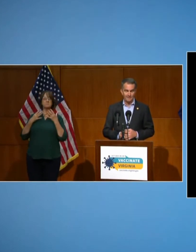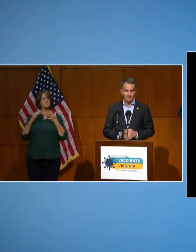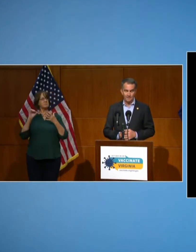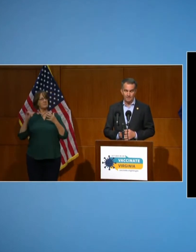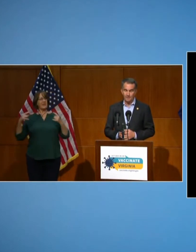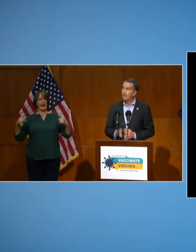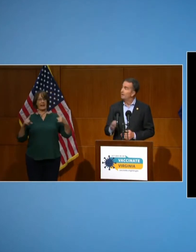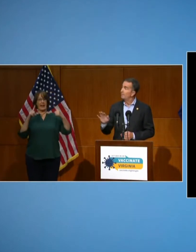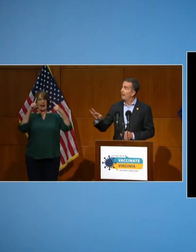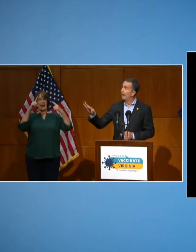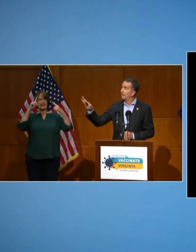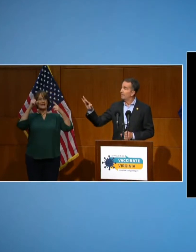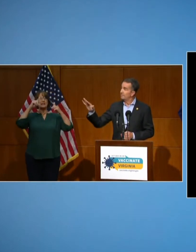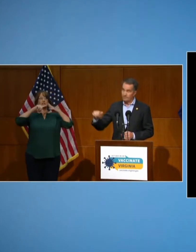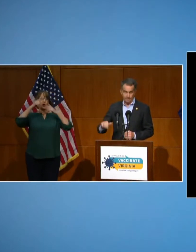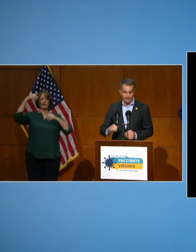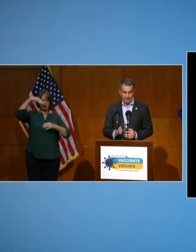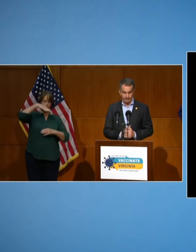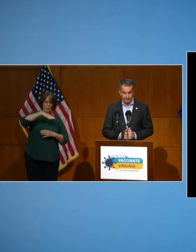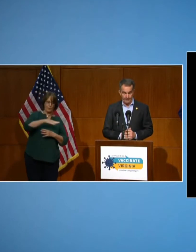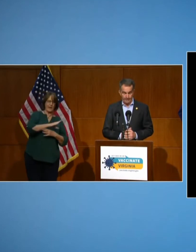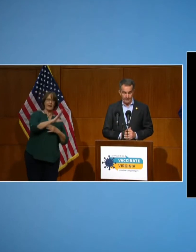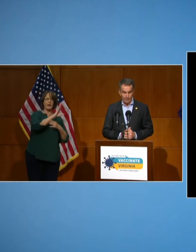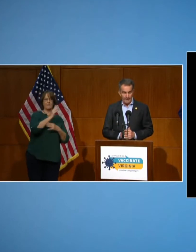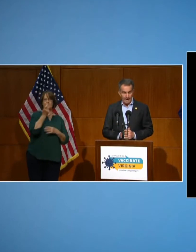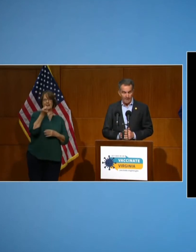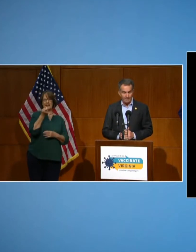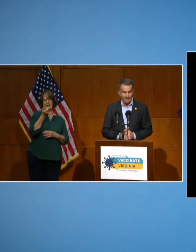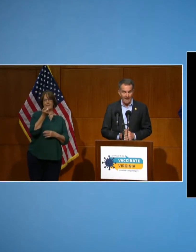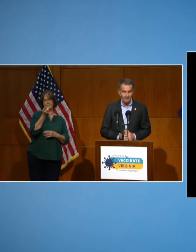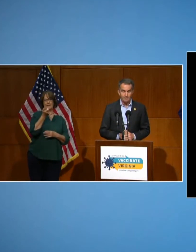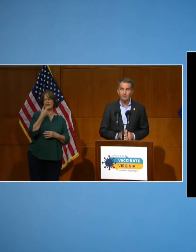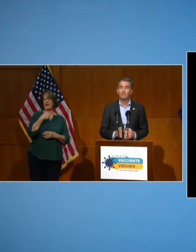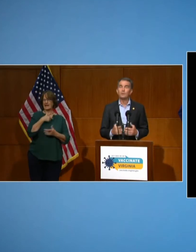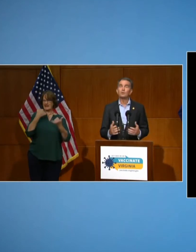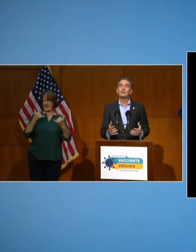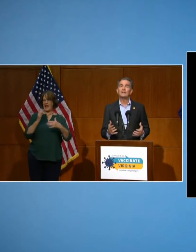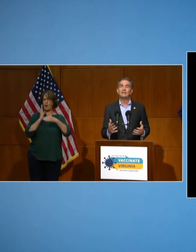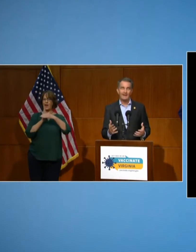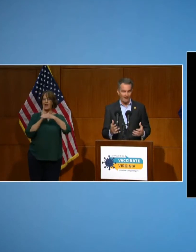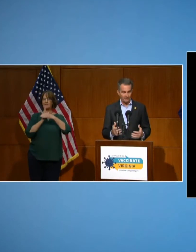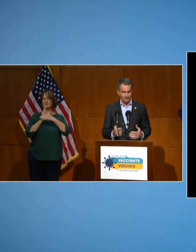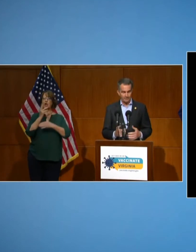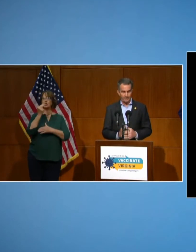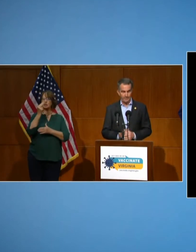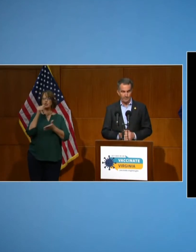line is tipping back up just a bit. We now have an average of 13,000